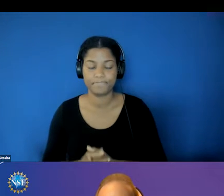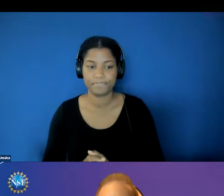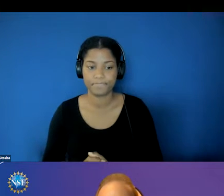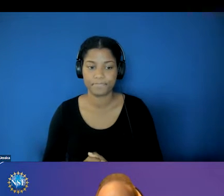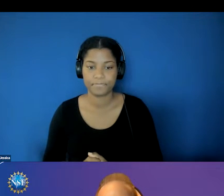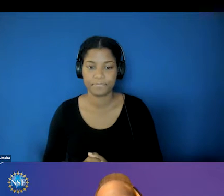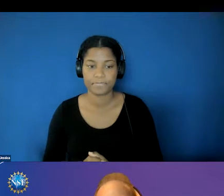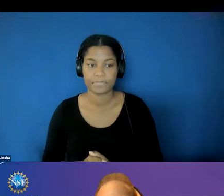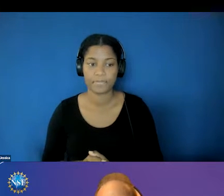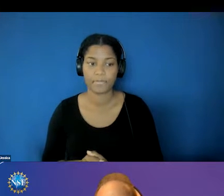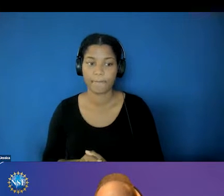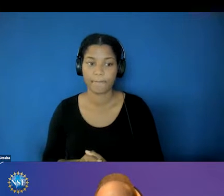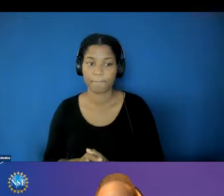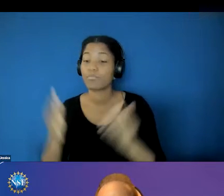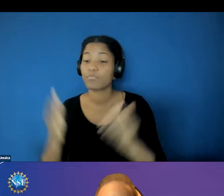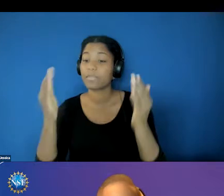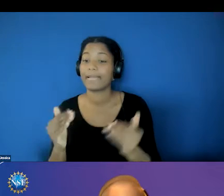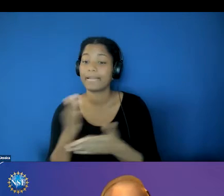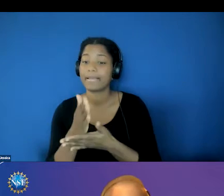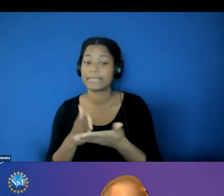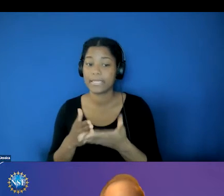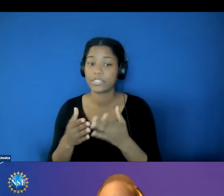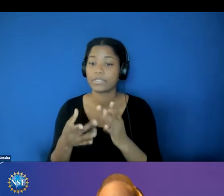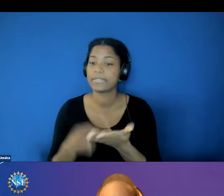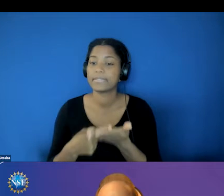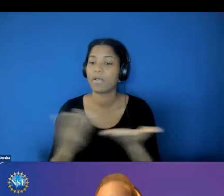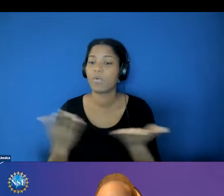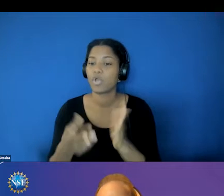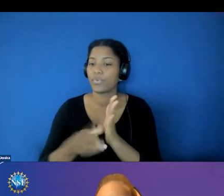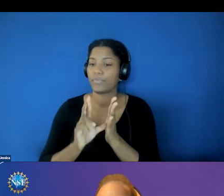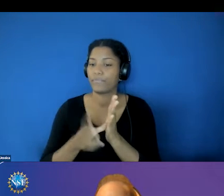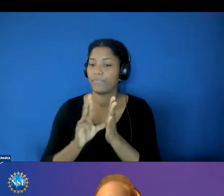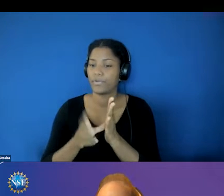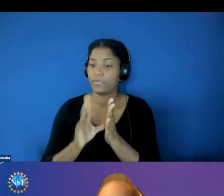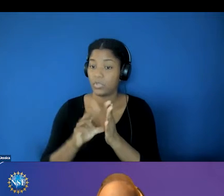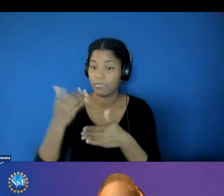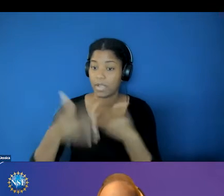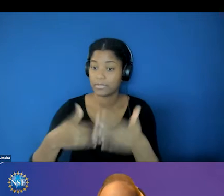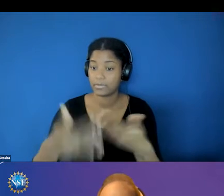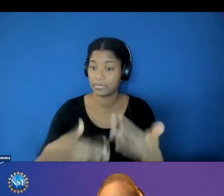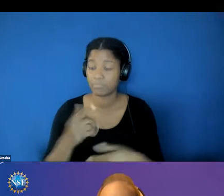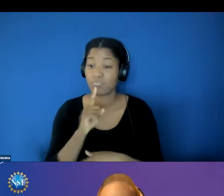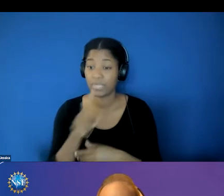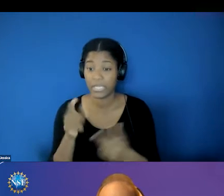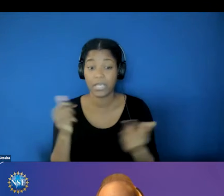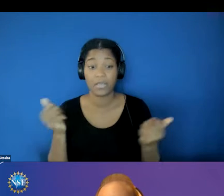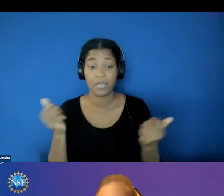So, the next selection I'd like to talk about is the Review Process. It's something that everyone is not familiar with,